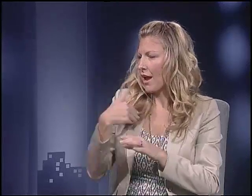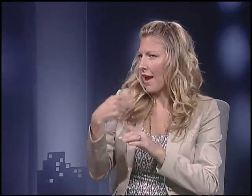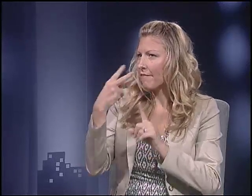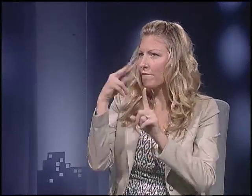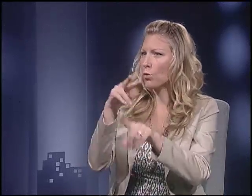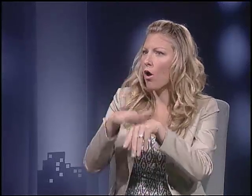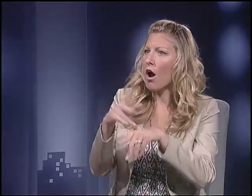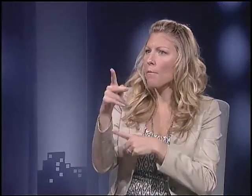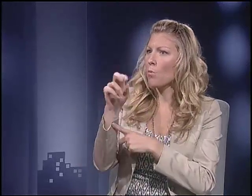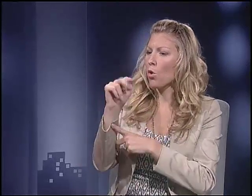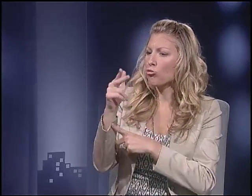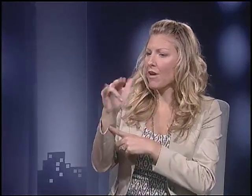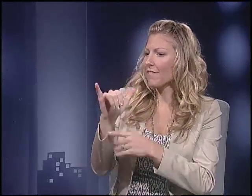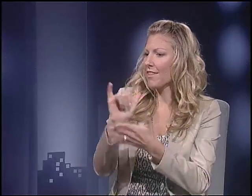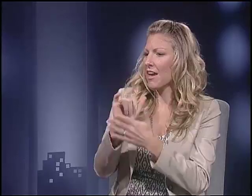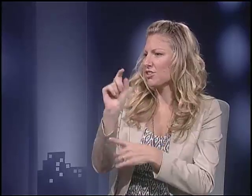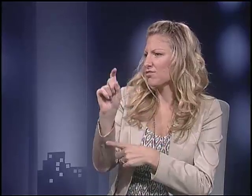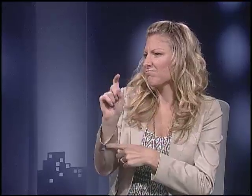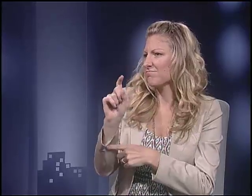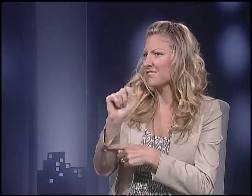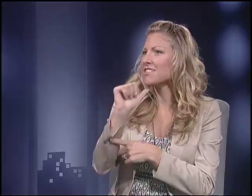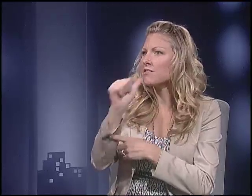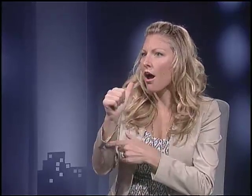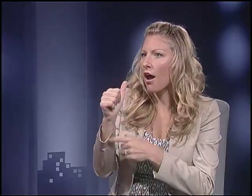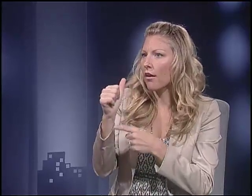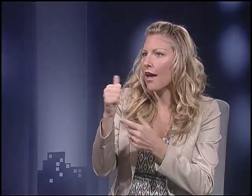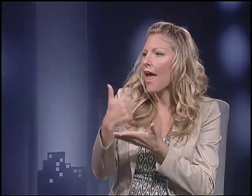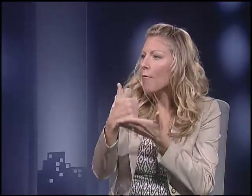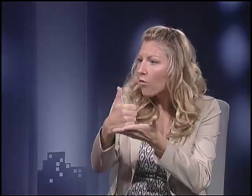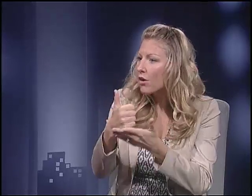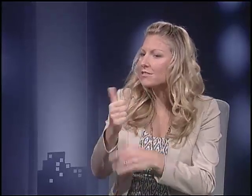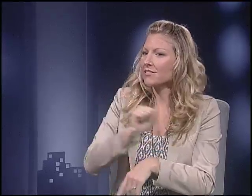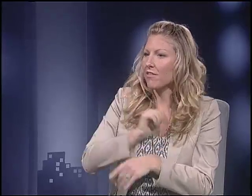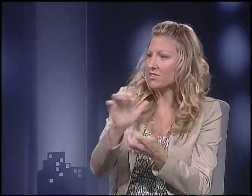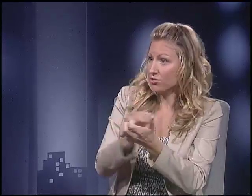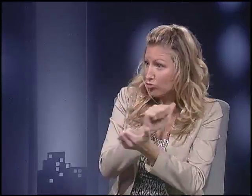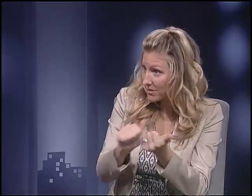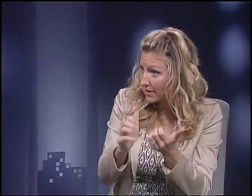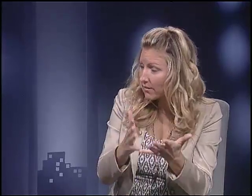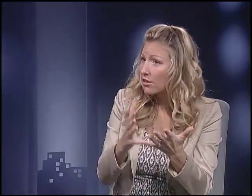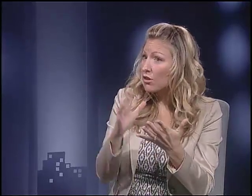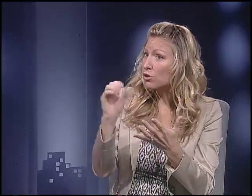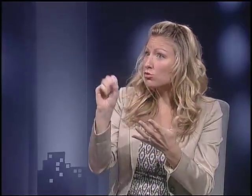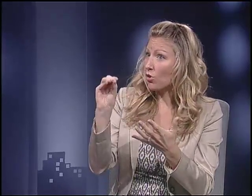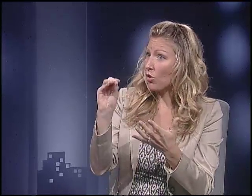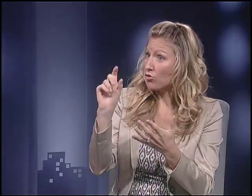So obviously, you have a view of pornography that is not helpful, that is self-destructive